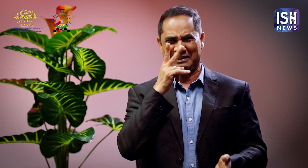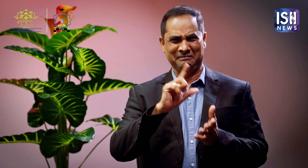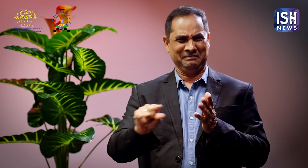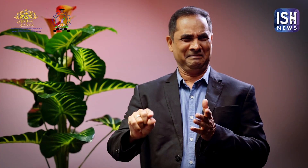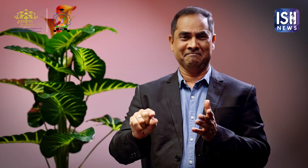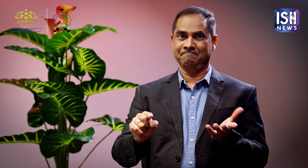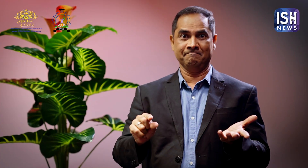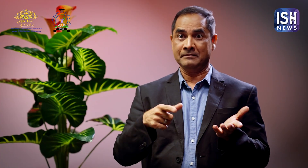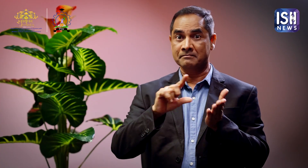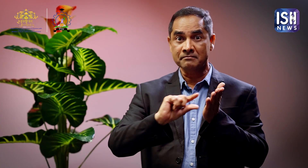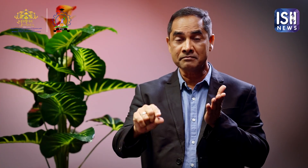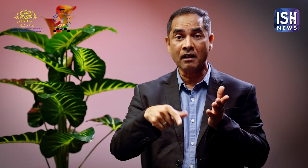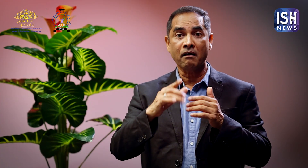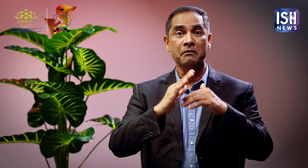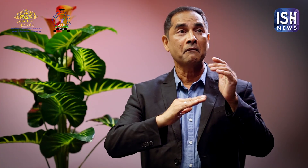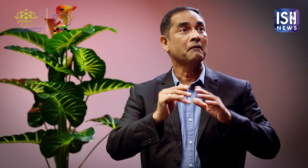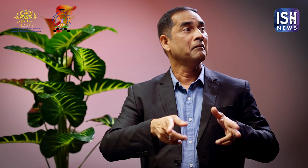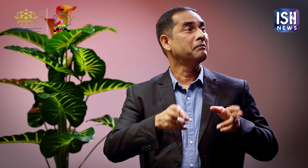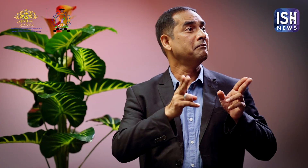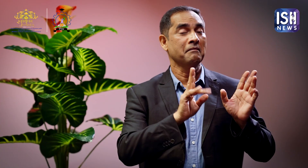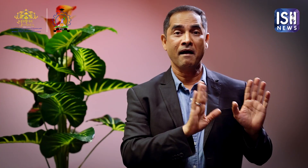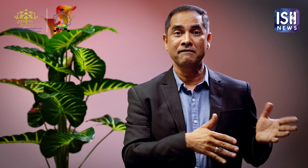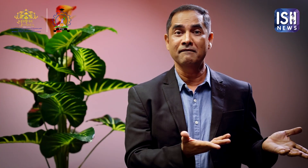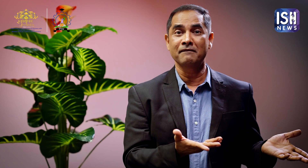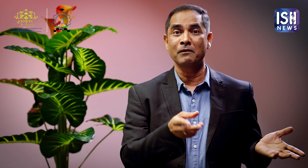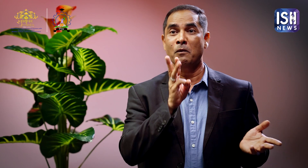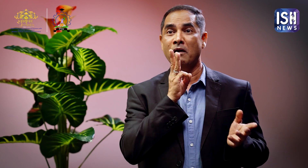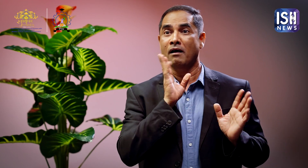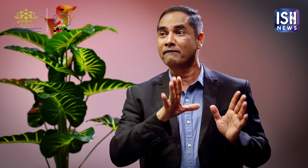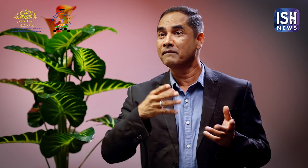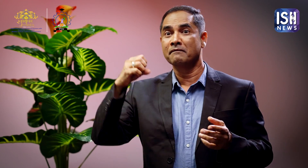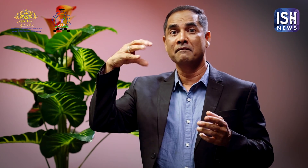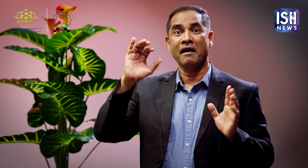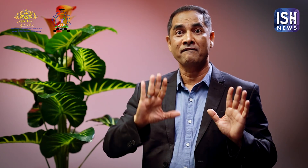has since been transformed, now equipped with proper buildings, water, and electricity facilities.